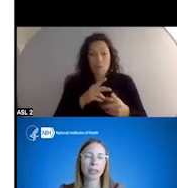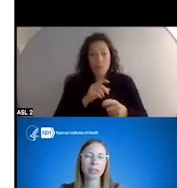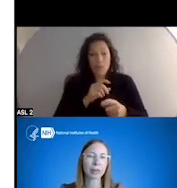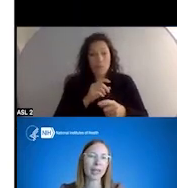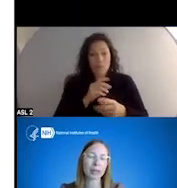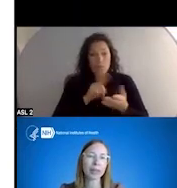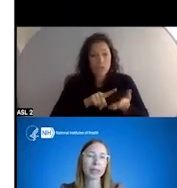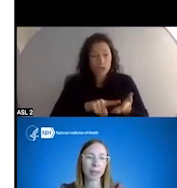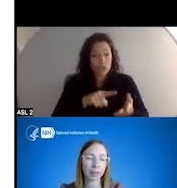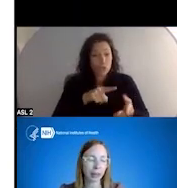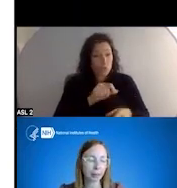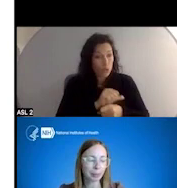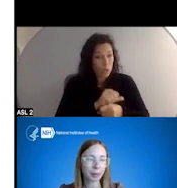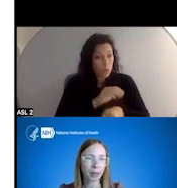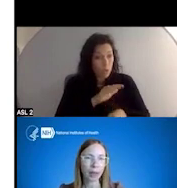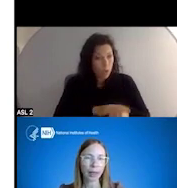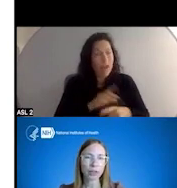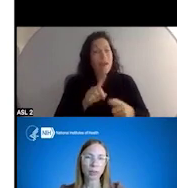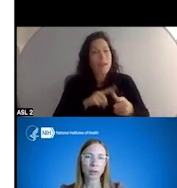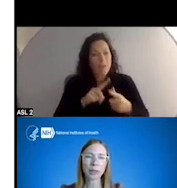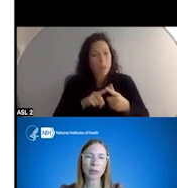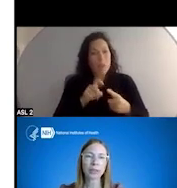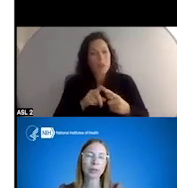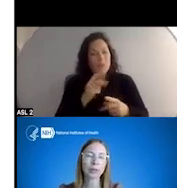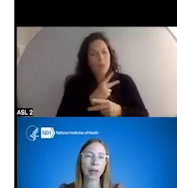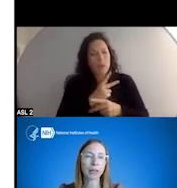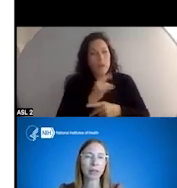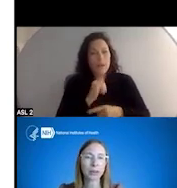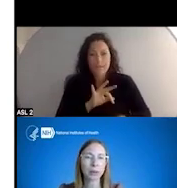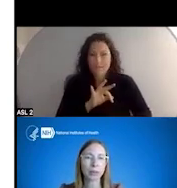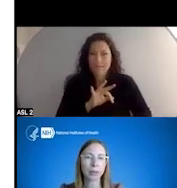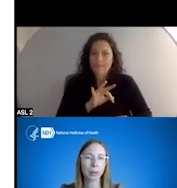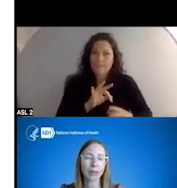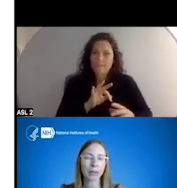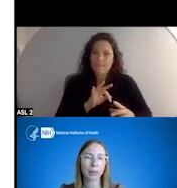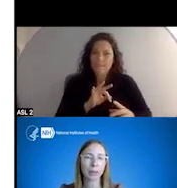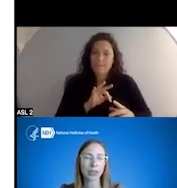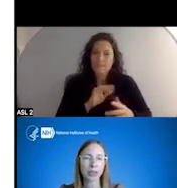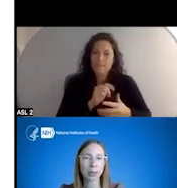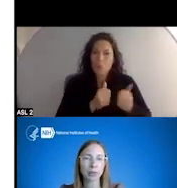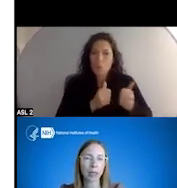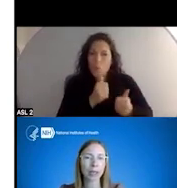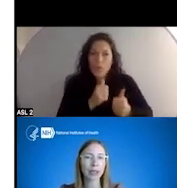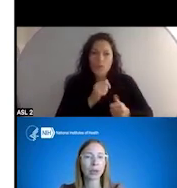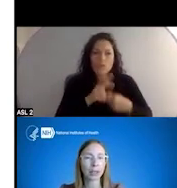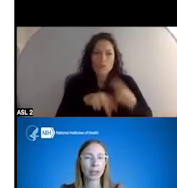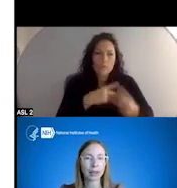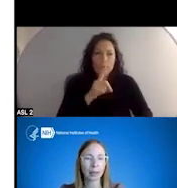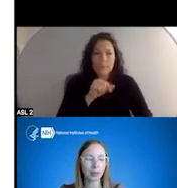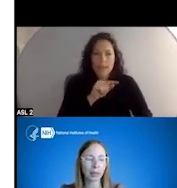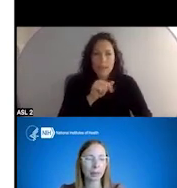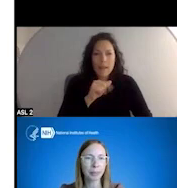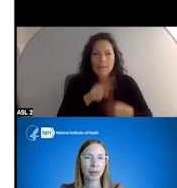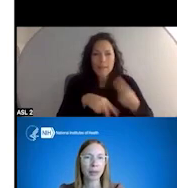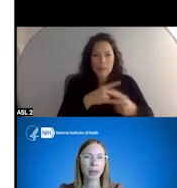a Data Management and Sharing Plan. And so we wanted to remind you about what information we recommend including in that plan,